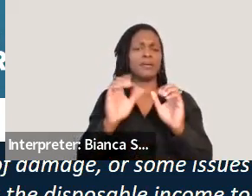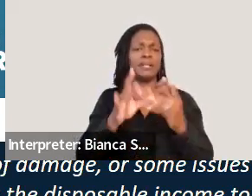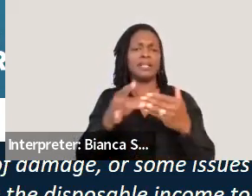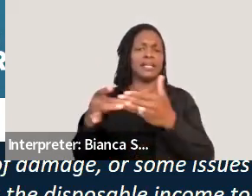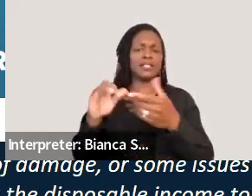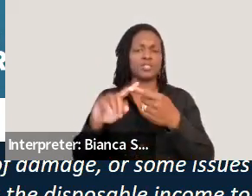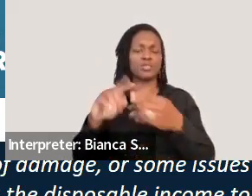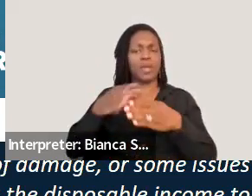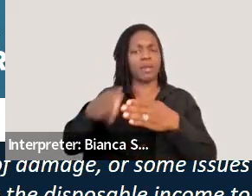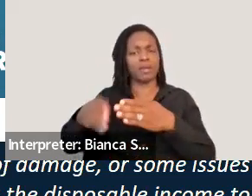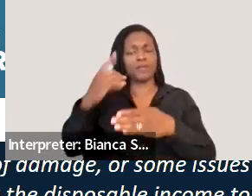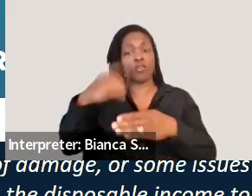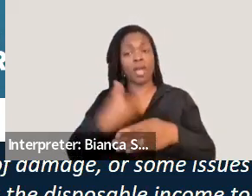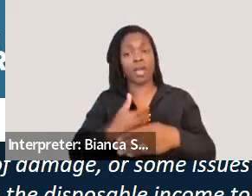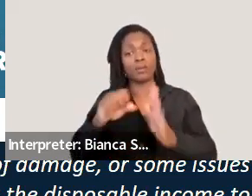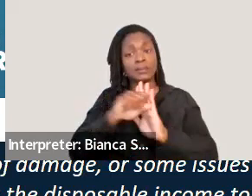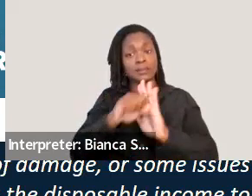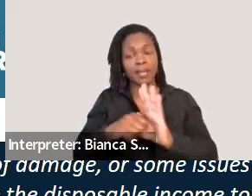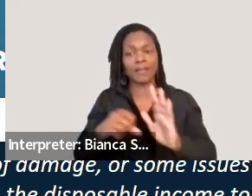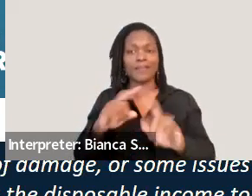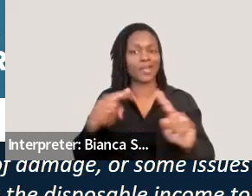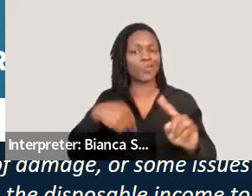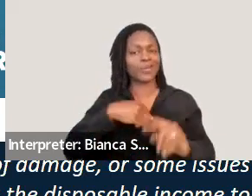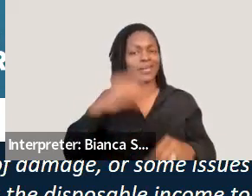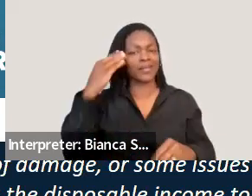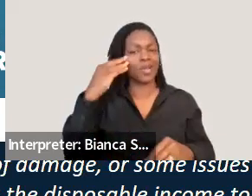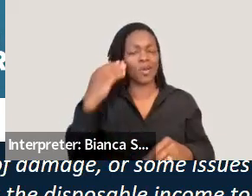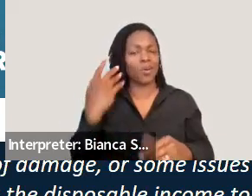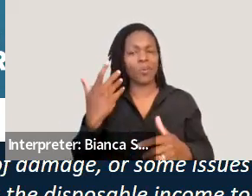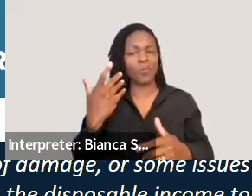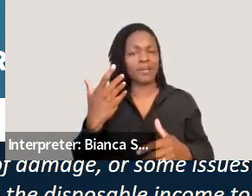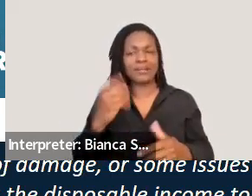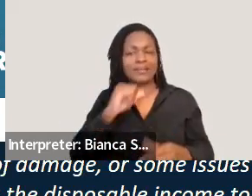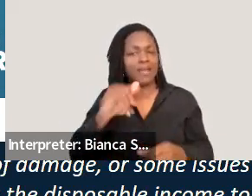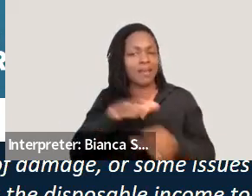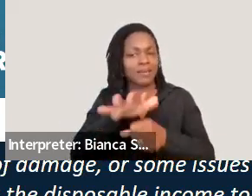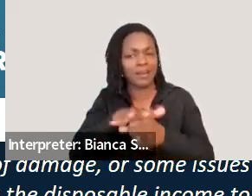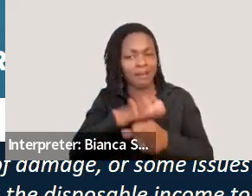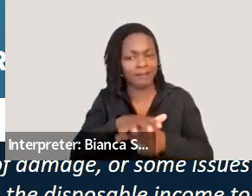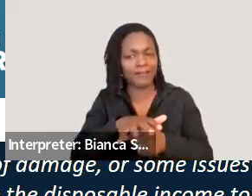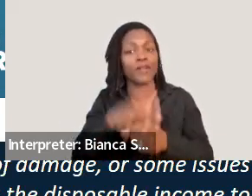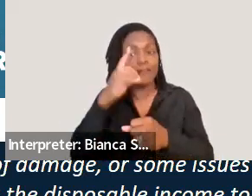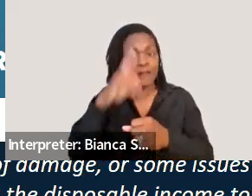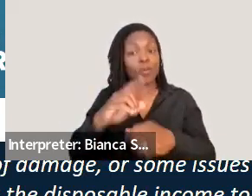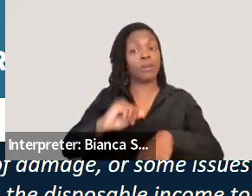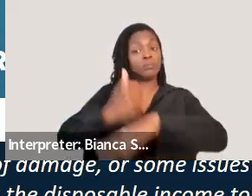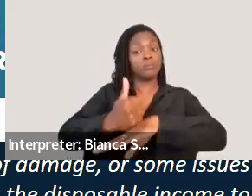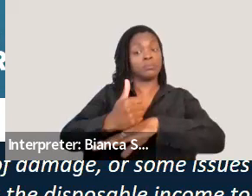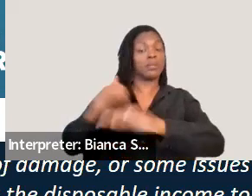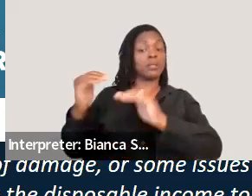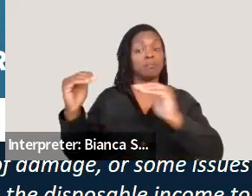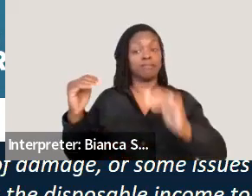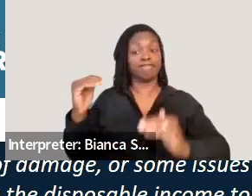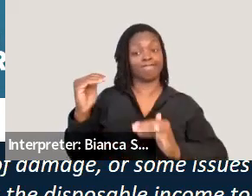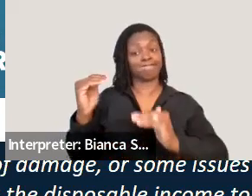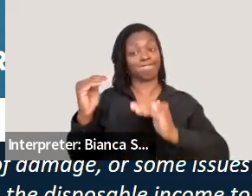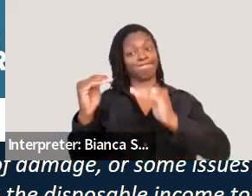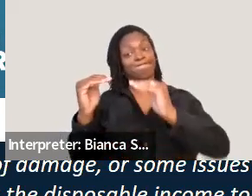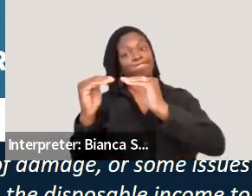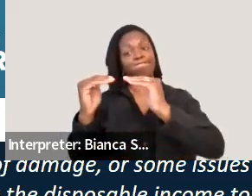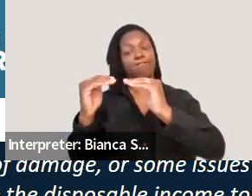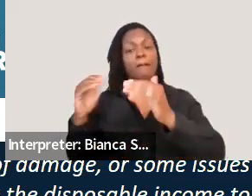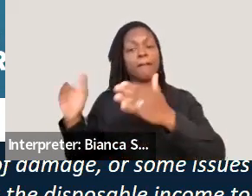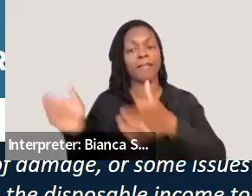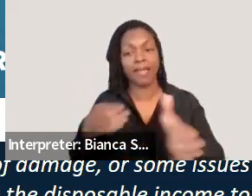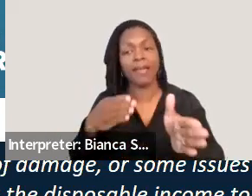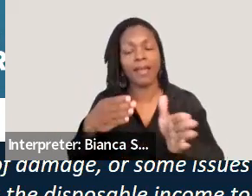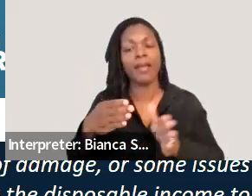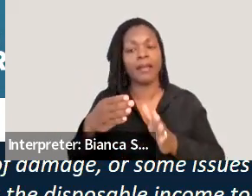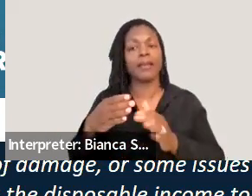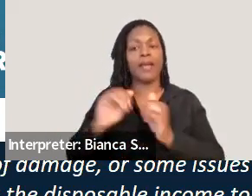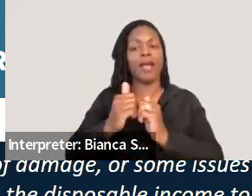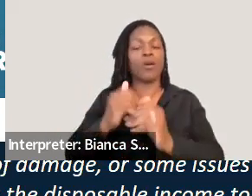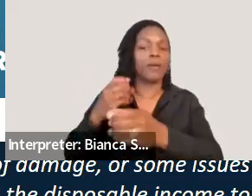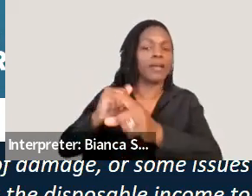However, we knew that that wasn't enough in that in order to create a equitable plan. And in order to ensure that it was reflected of the community, we had to talk to community members directly.